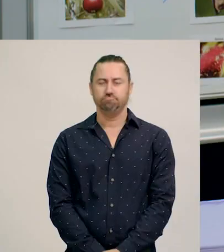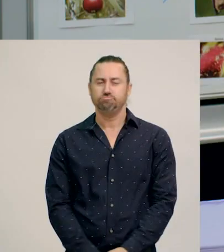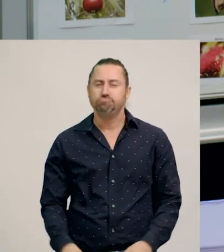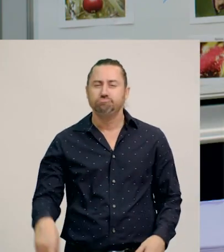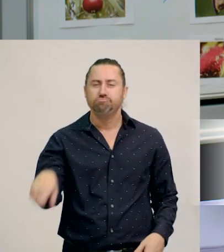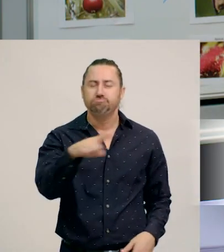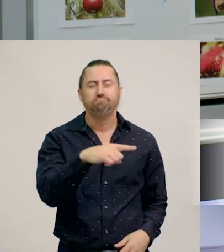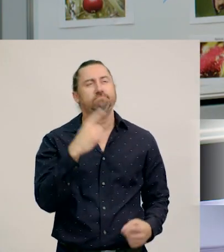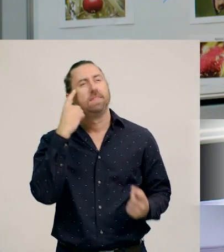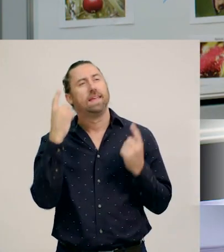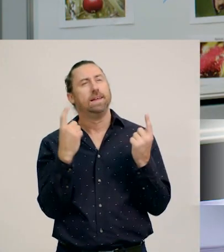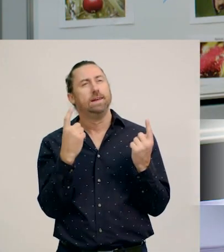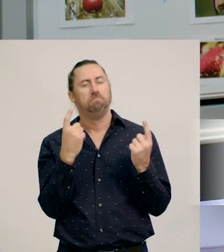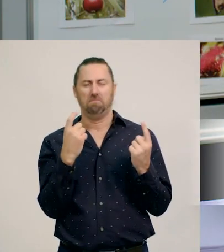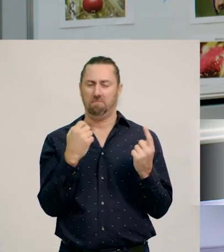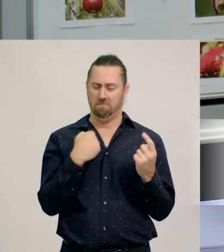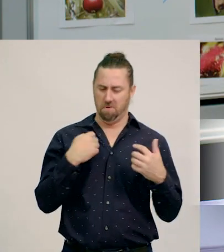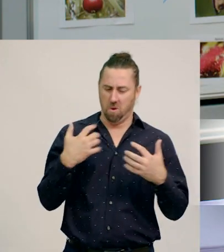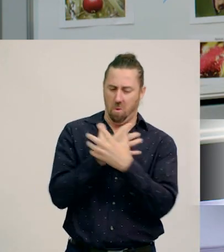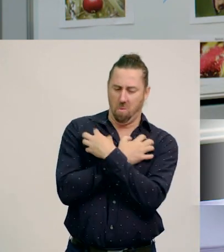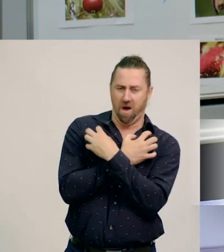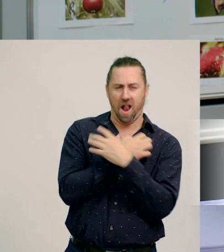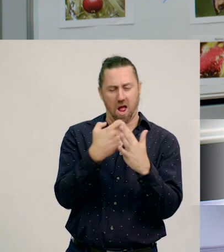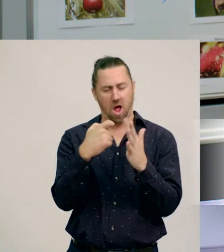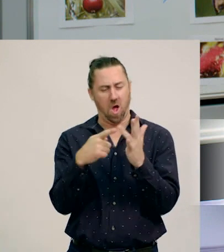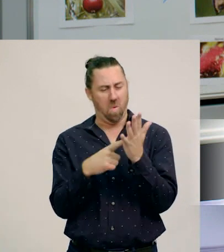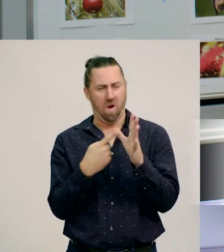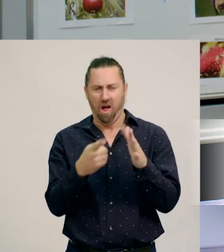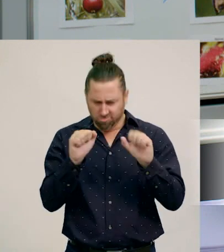Take moment to think about one of our native animals, the koala.